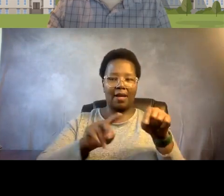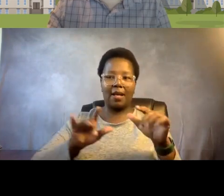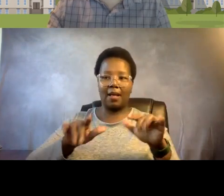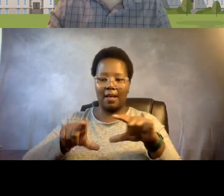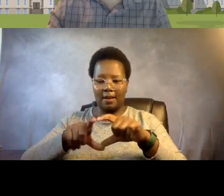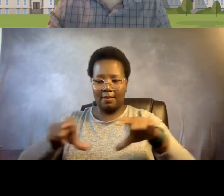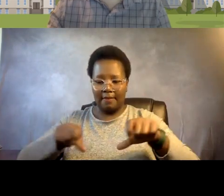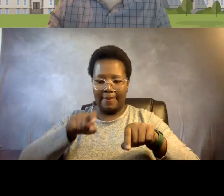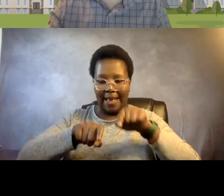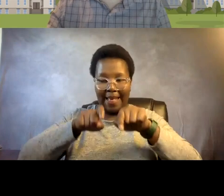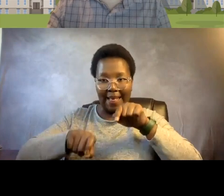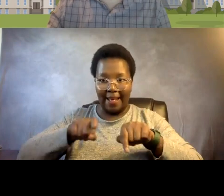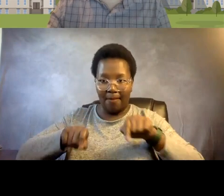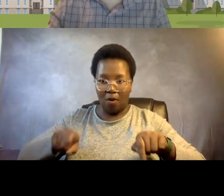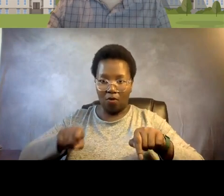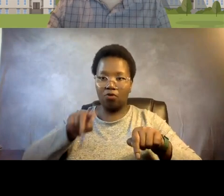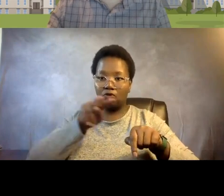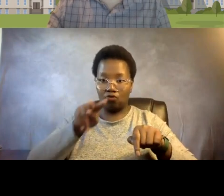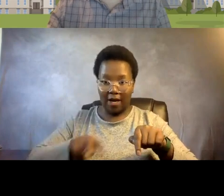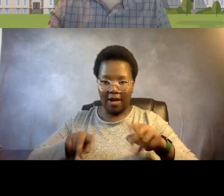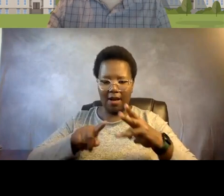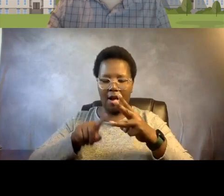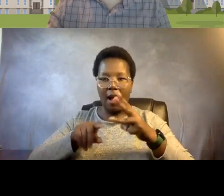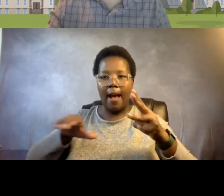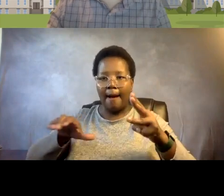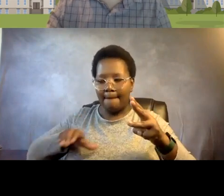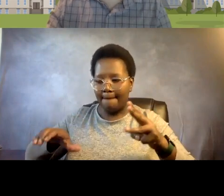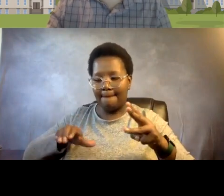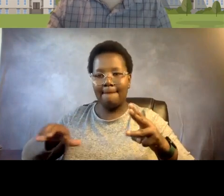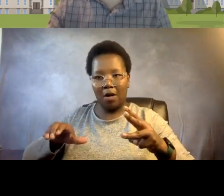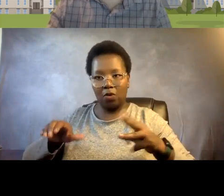things we're going to talk about that is the user experience, as Jared said, so it's always going